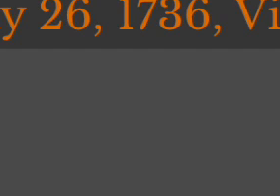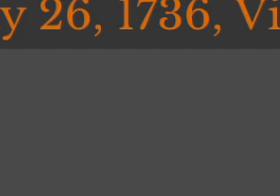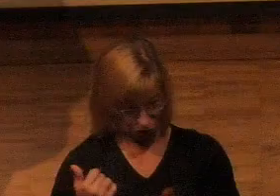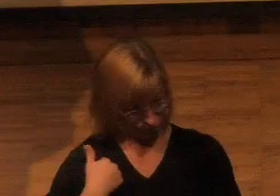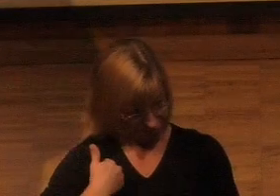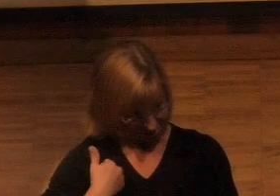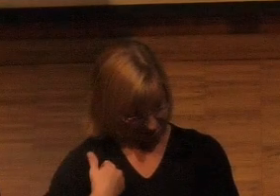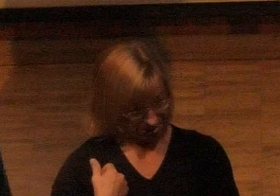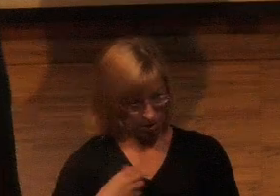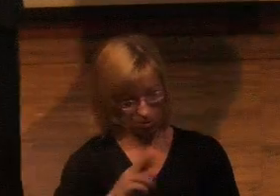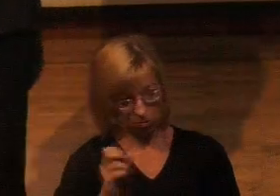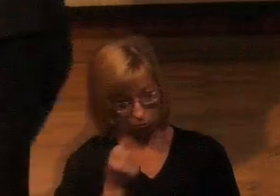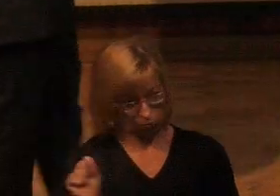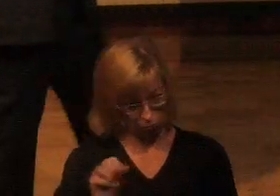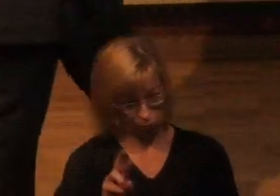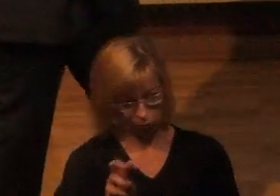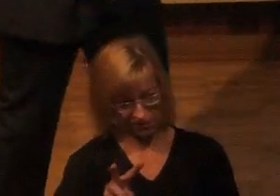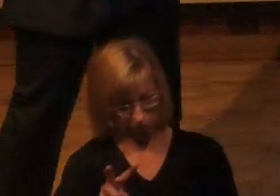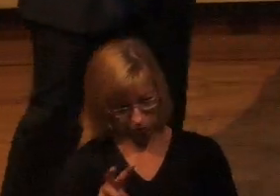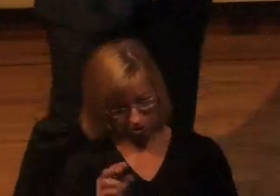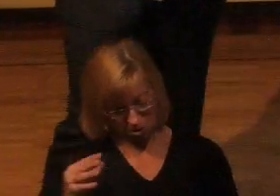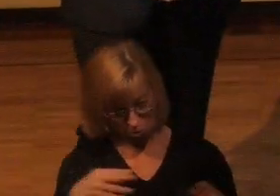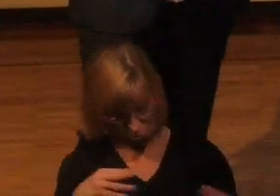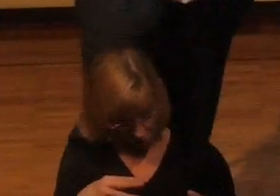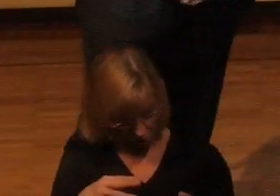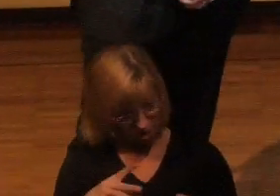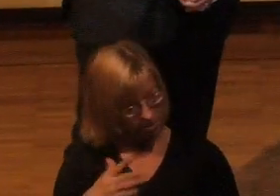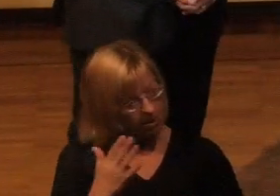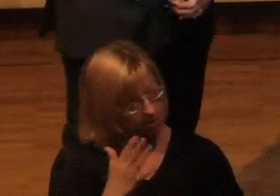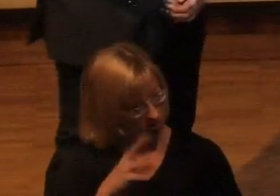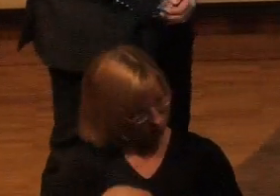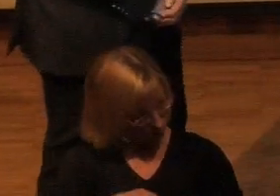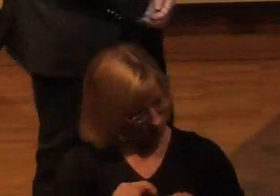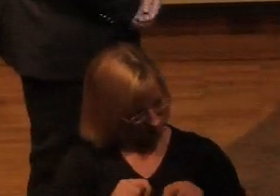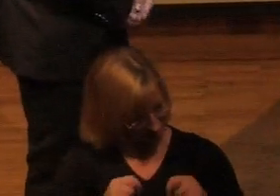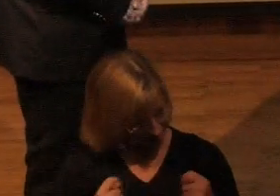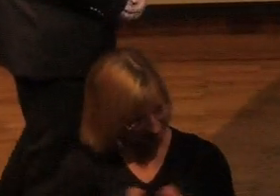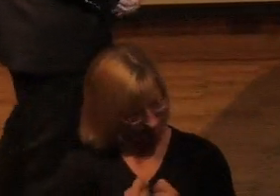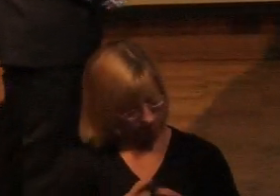of a team that built a fort in Kentucky, where he eventually passed away.